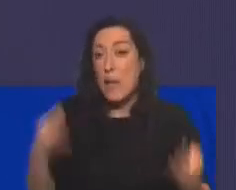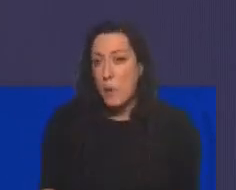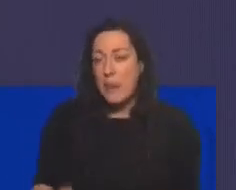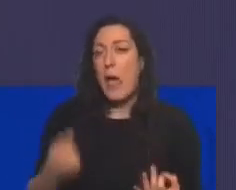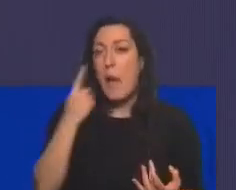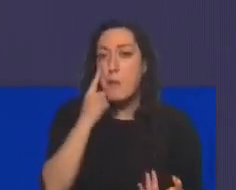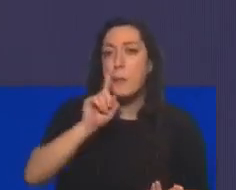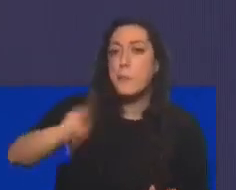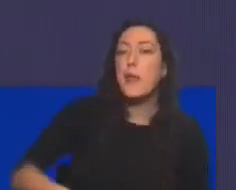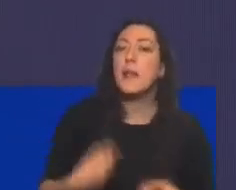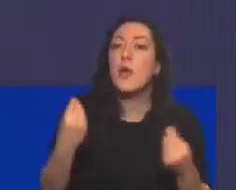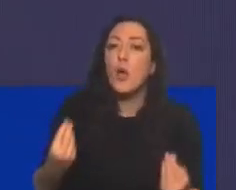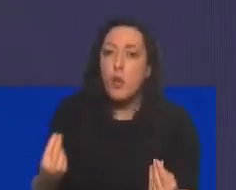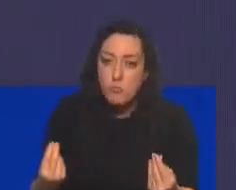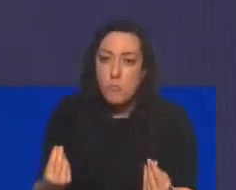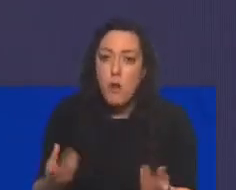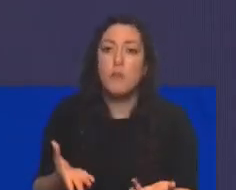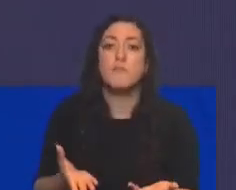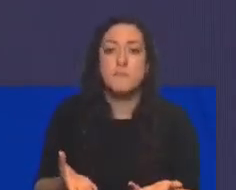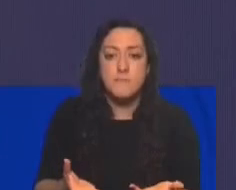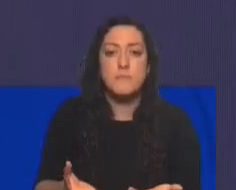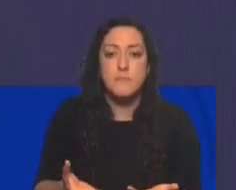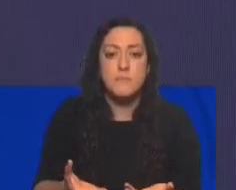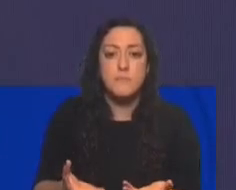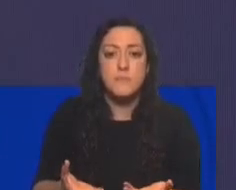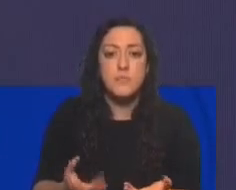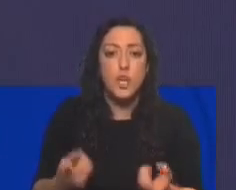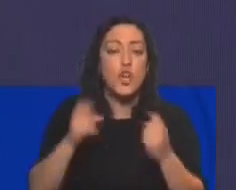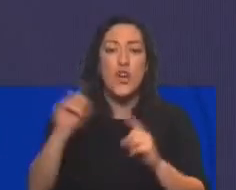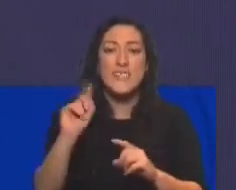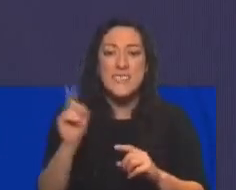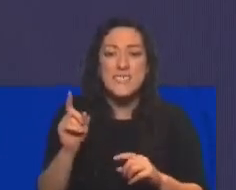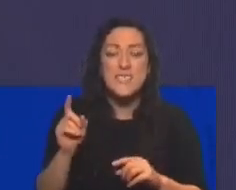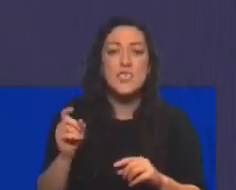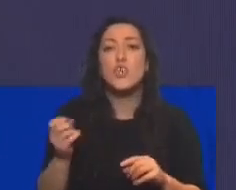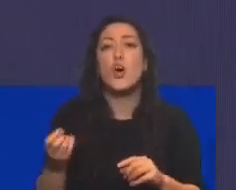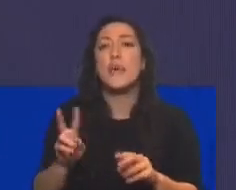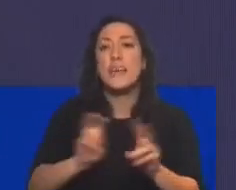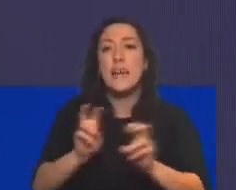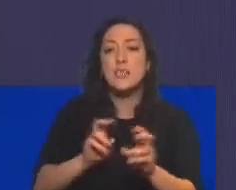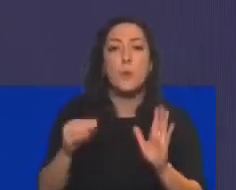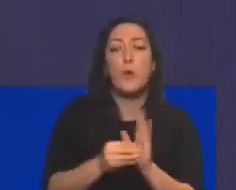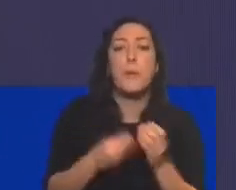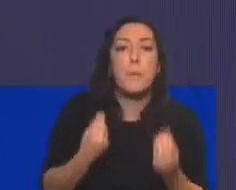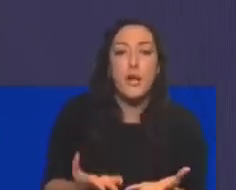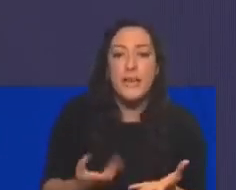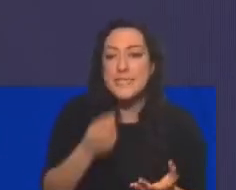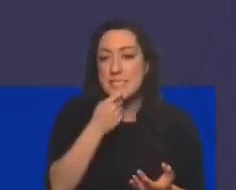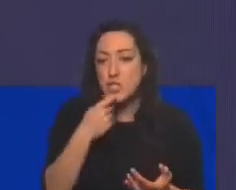depending, why don't I? Where to put the income? Because if I'm building a general